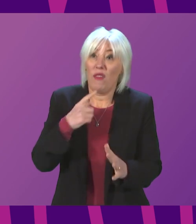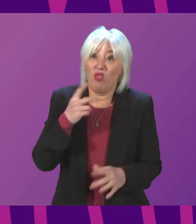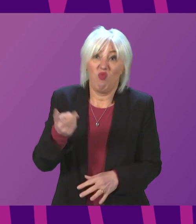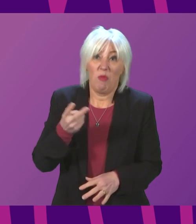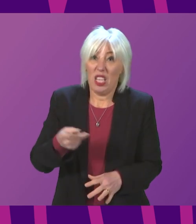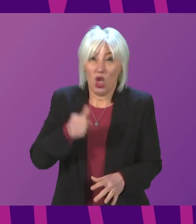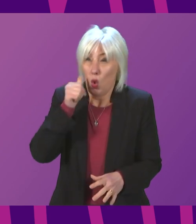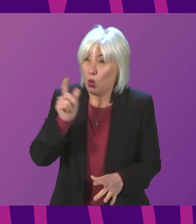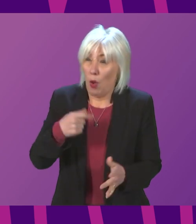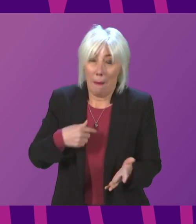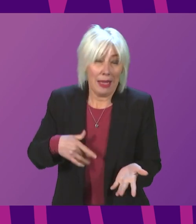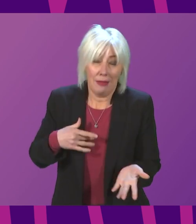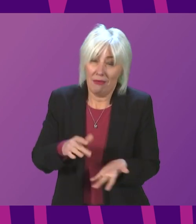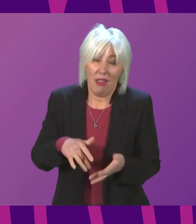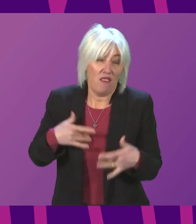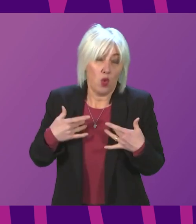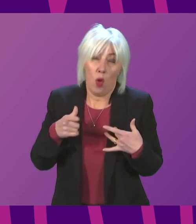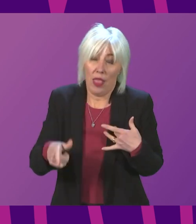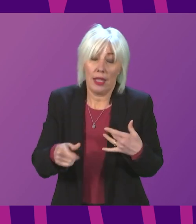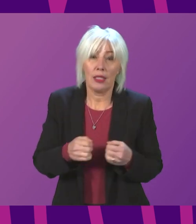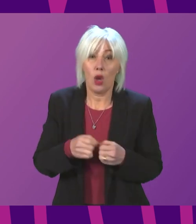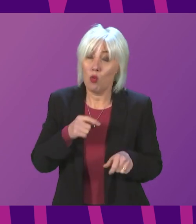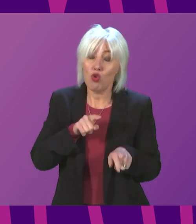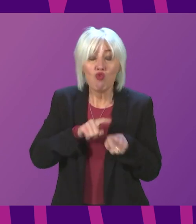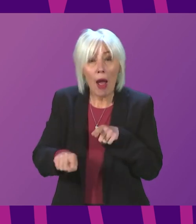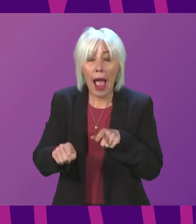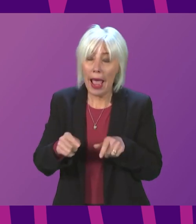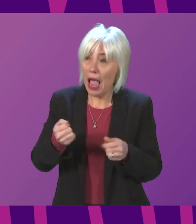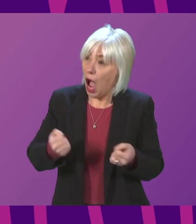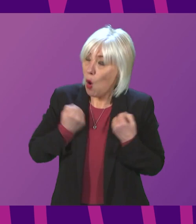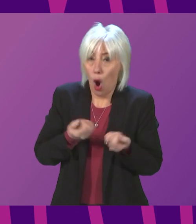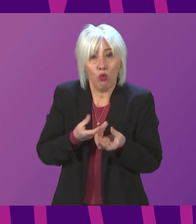We are providing as much support as we can from within our own resources. It is right